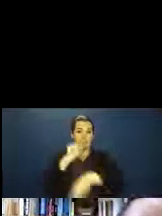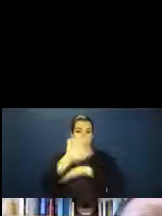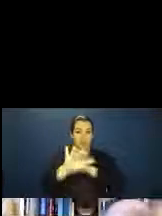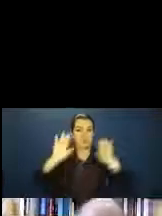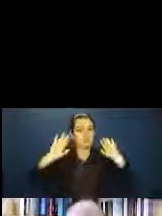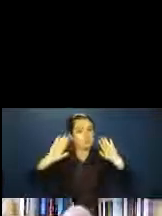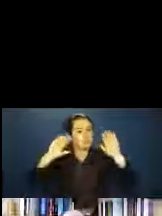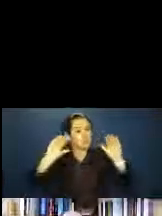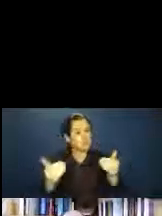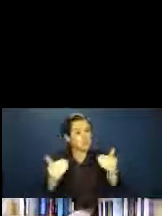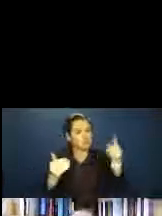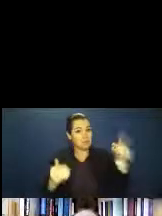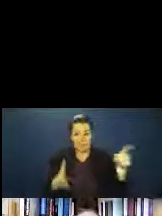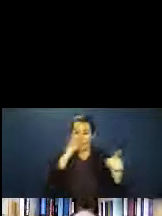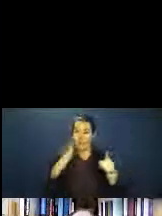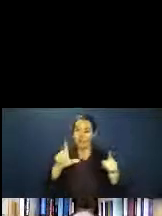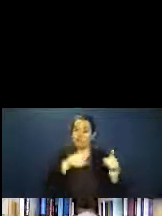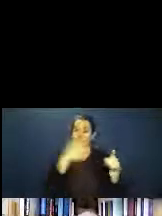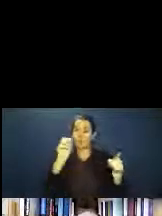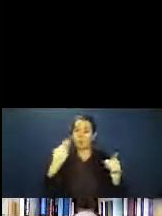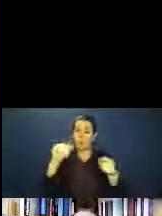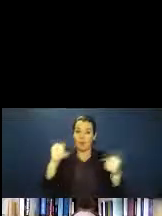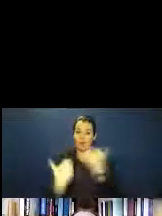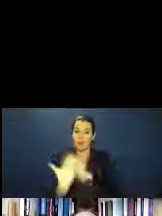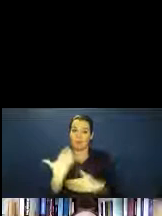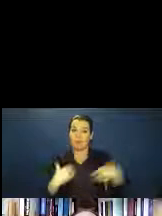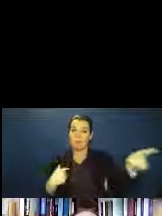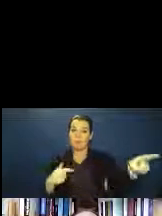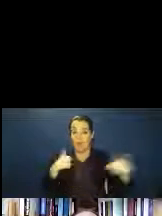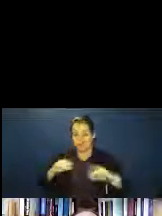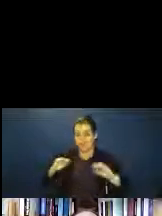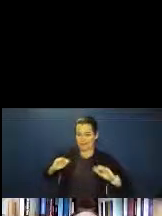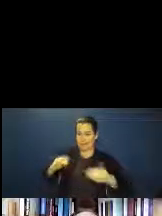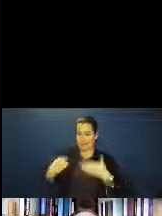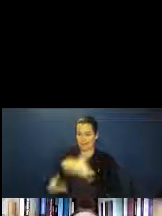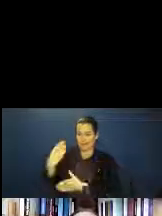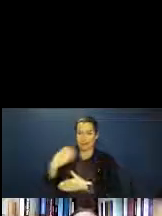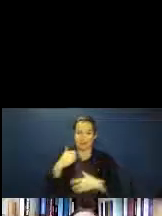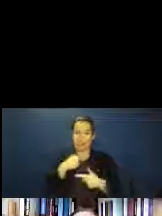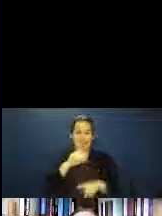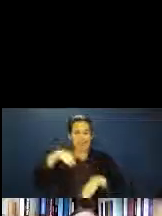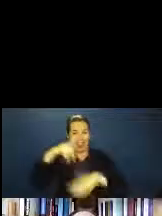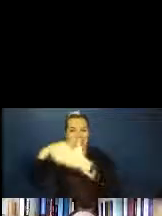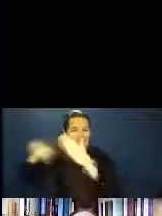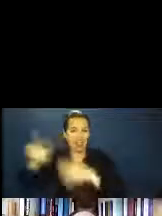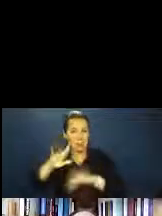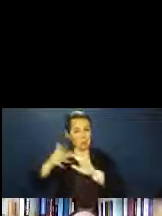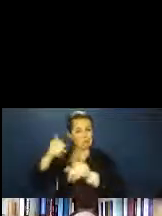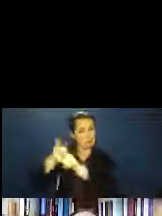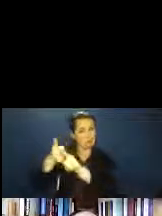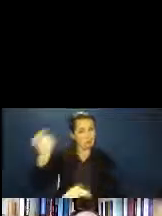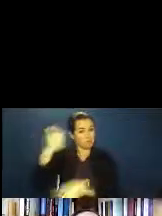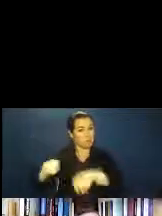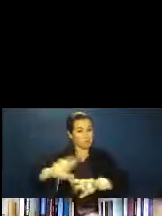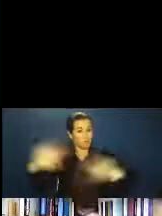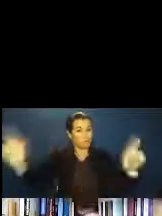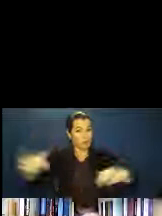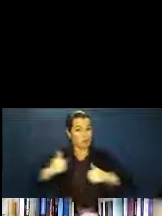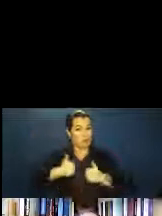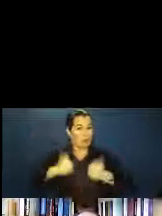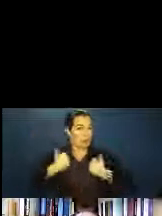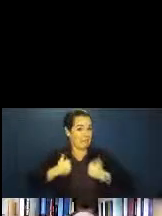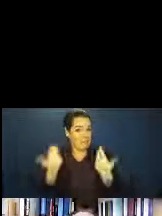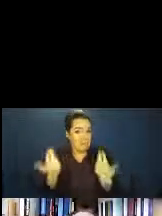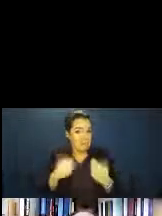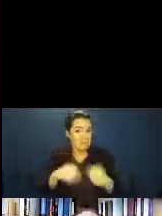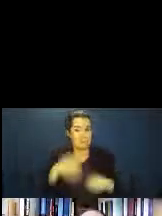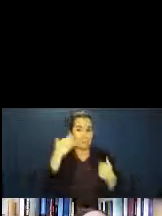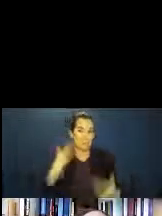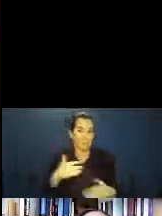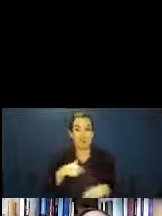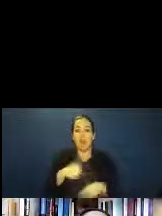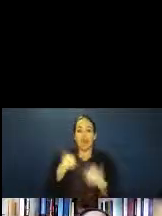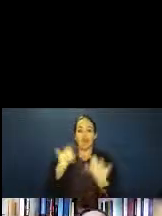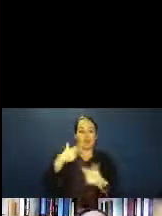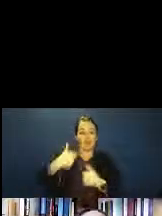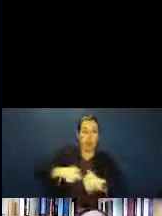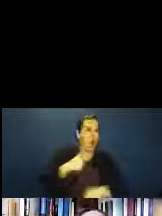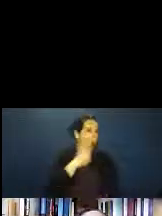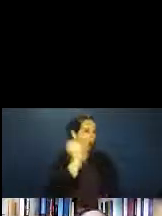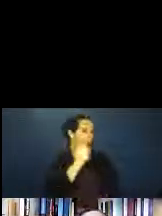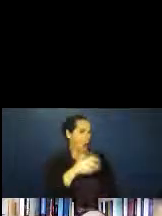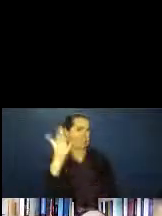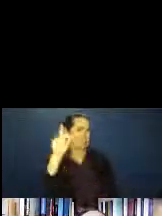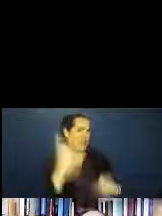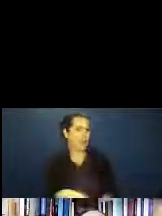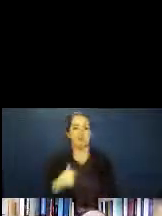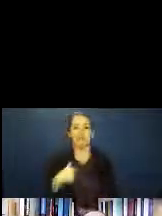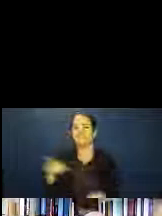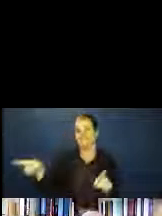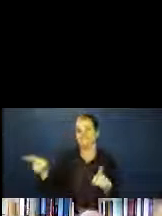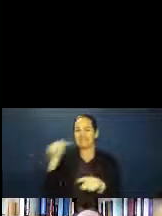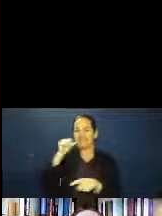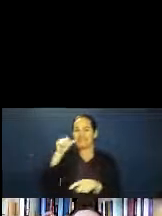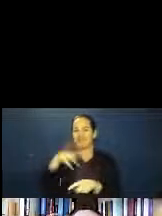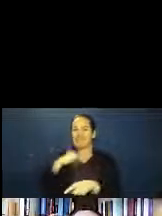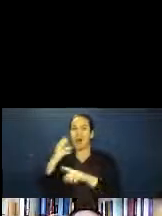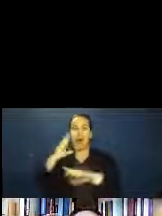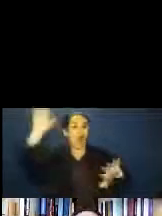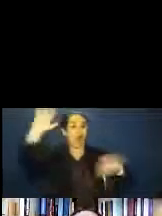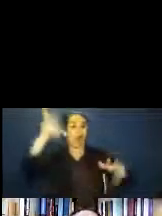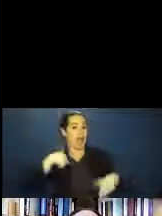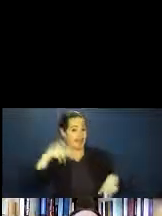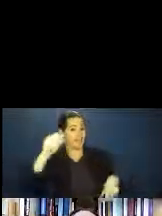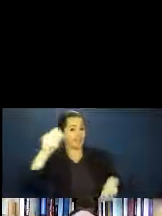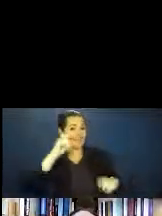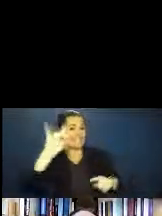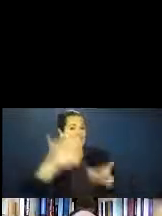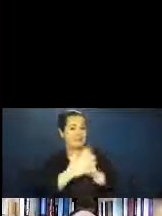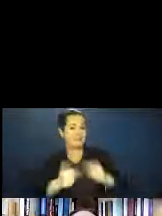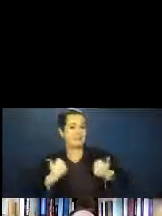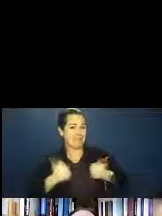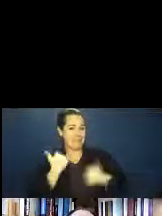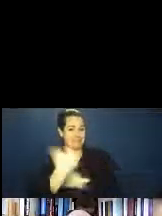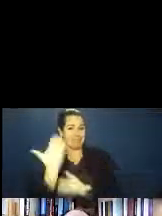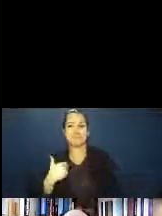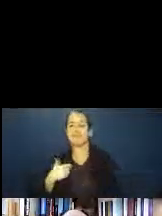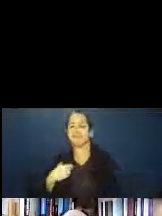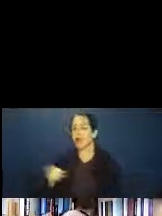And you can also select the gallery view. Zoom is changing a lot of things over time. Some are easier and some are less easy to adapt to. This website is where you can also find the compendium report, and state-level reports that we will be talking about. If you did not request